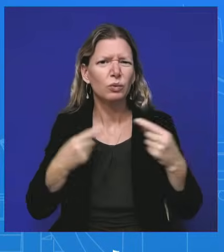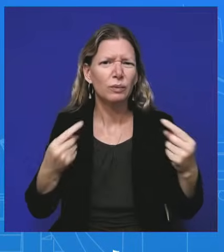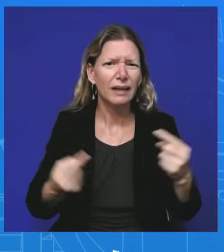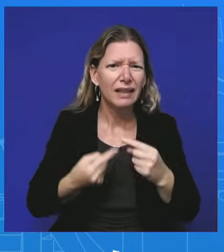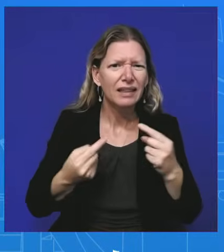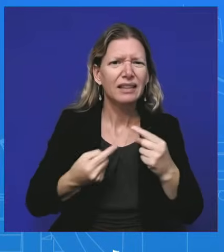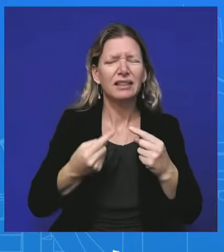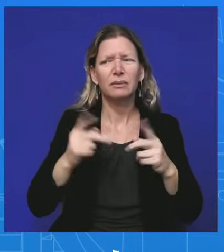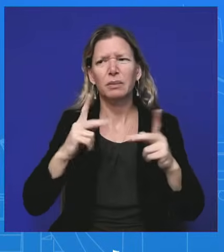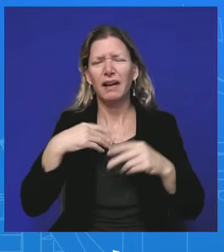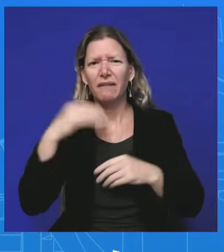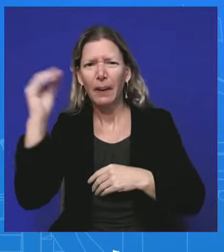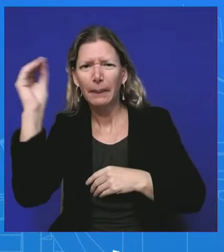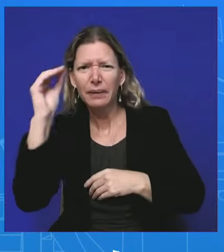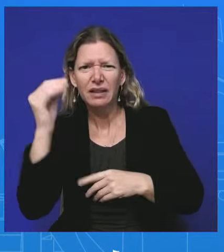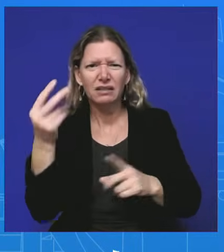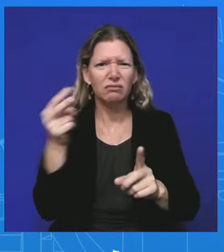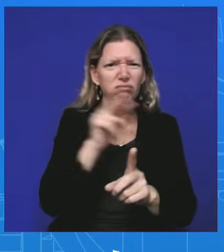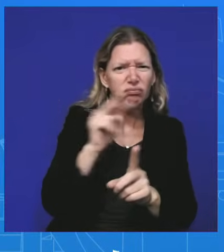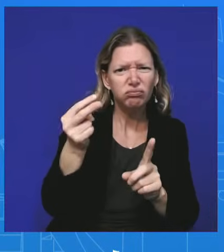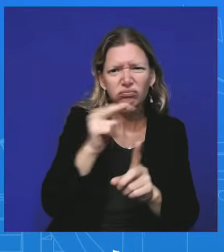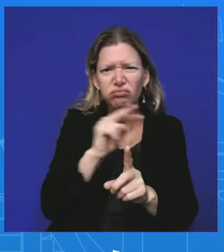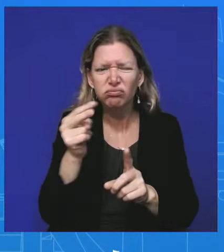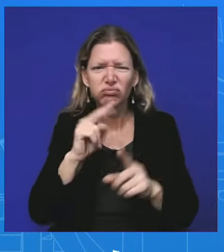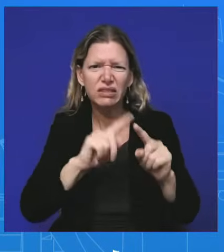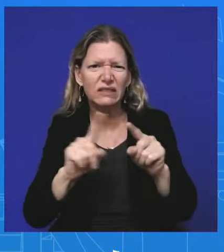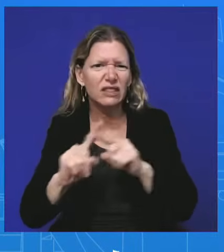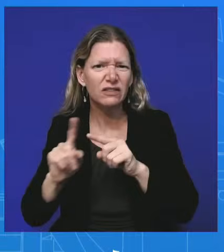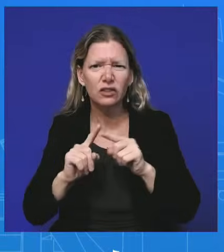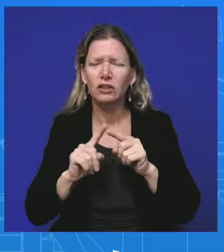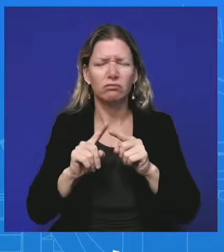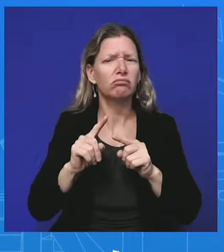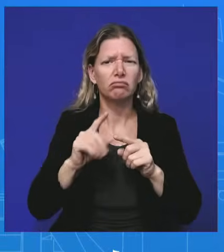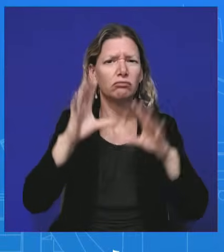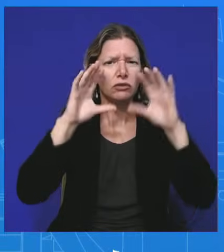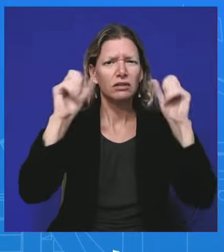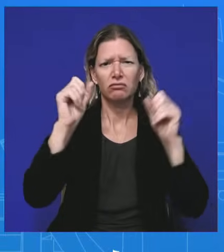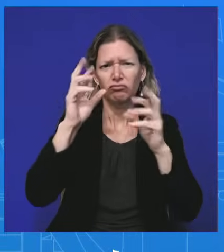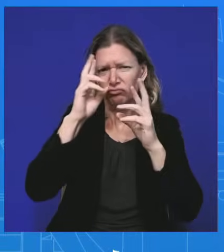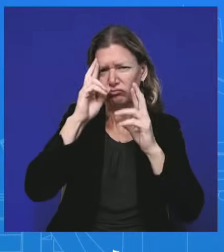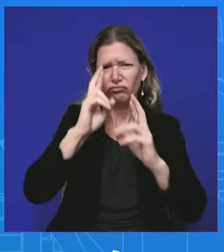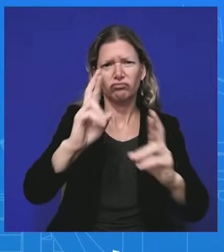And so -- and you've also seen the President -- when there has been protests, the President has treated